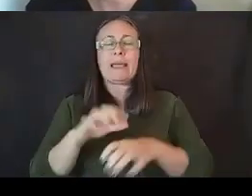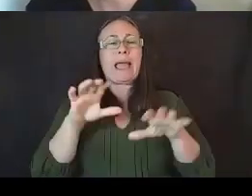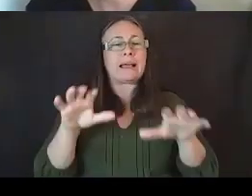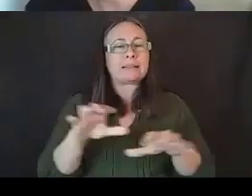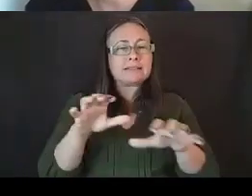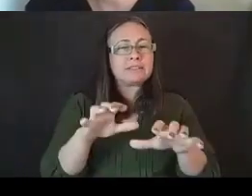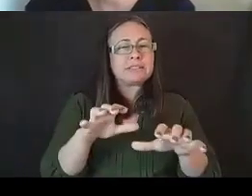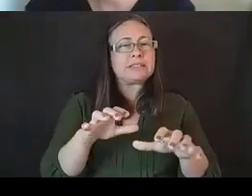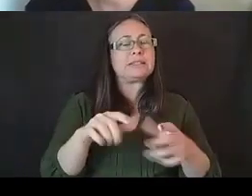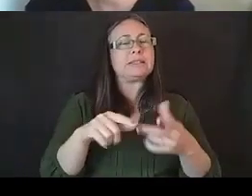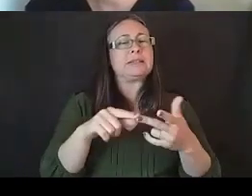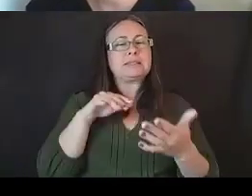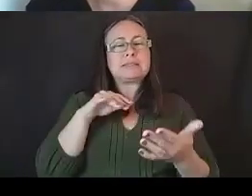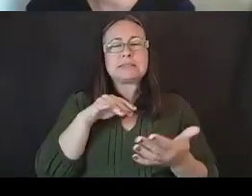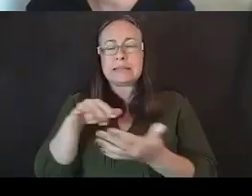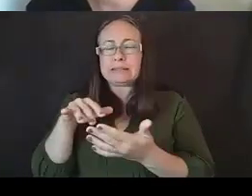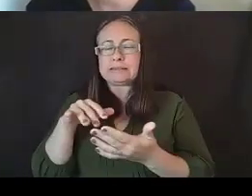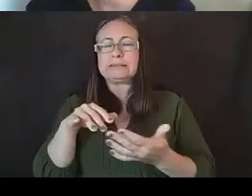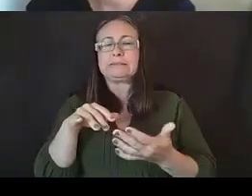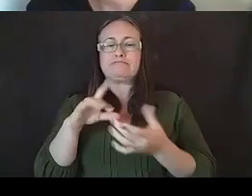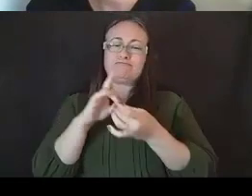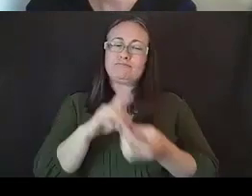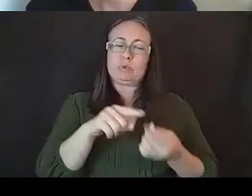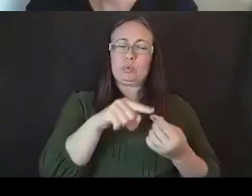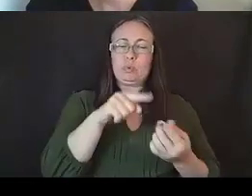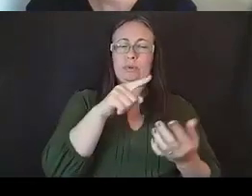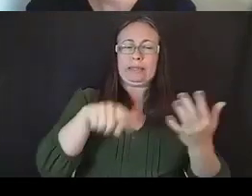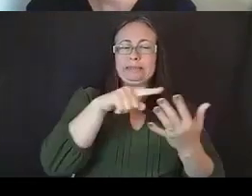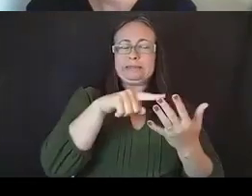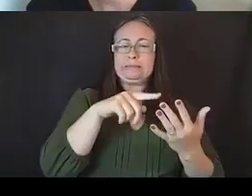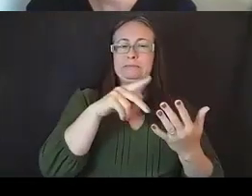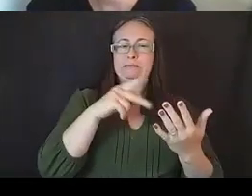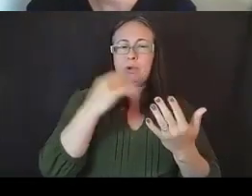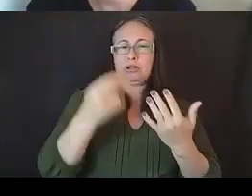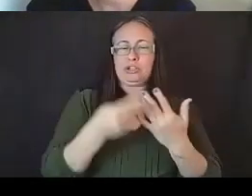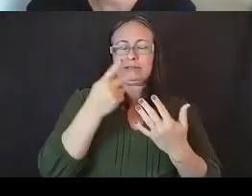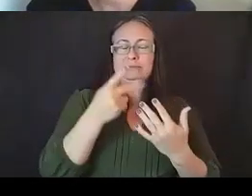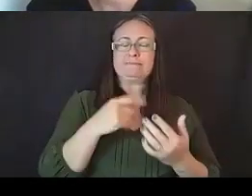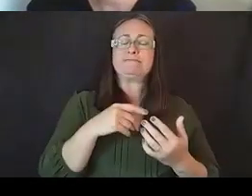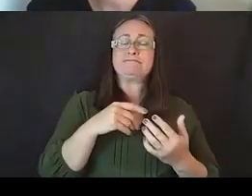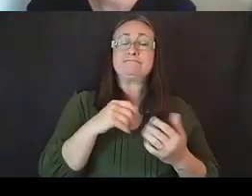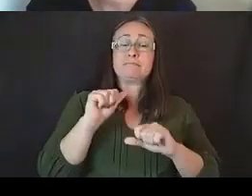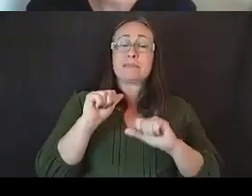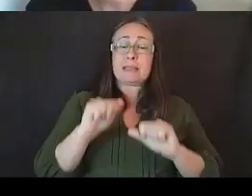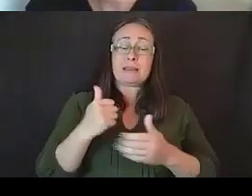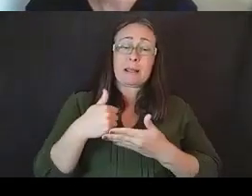and study sections associated with these projects, which can help you plan those details of your application.